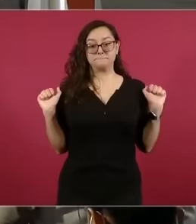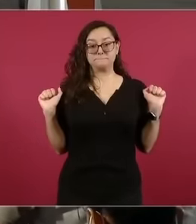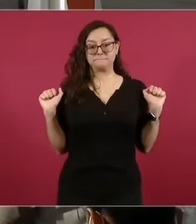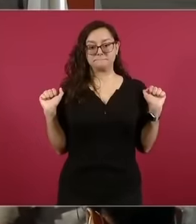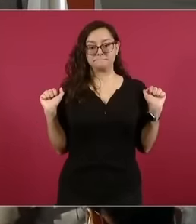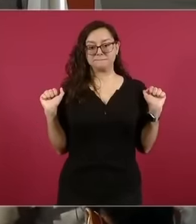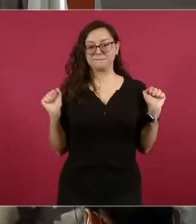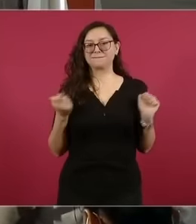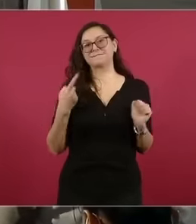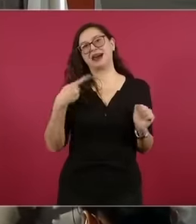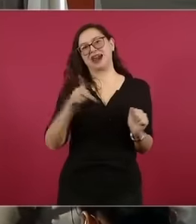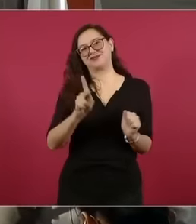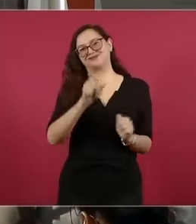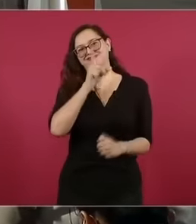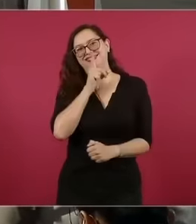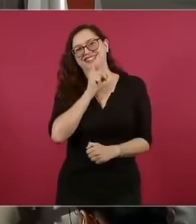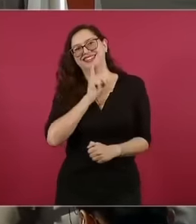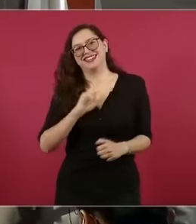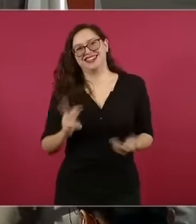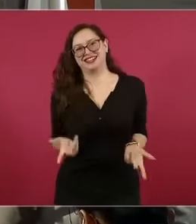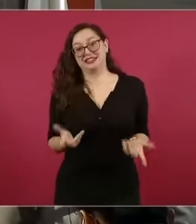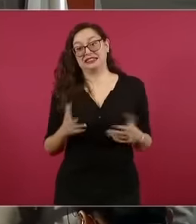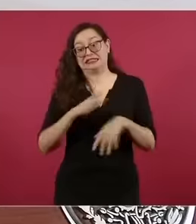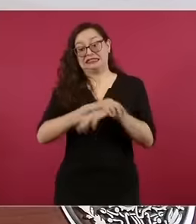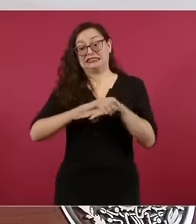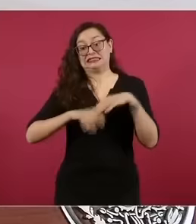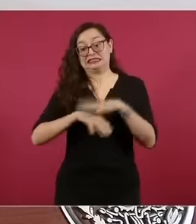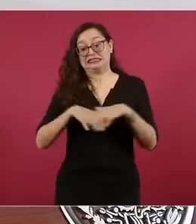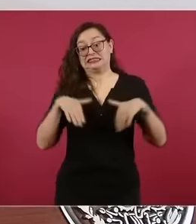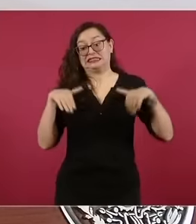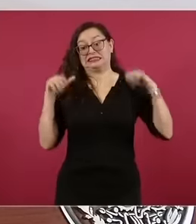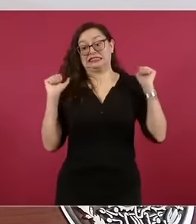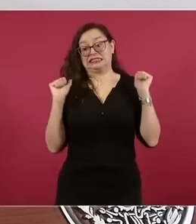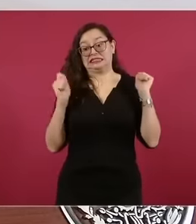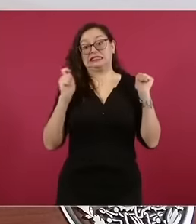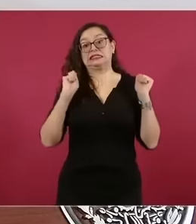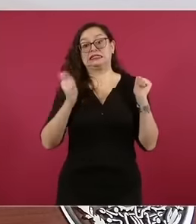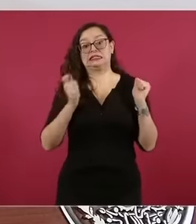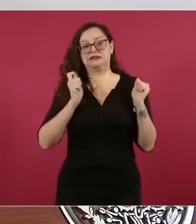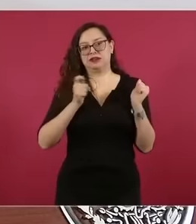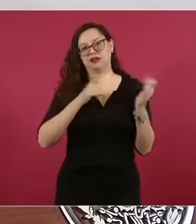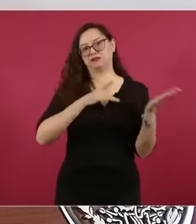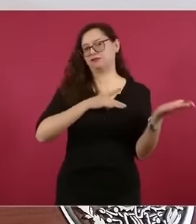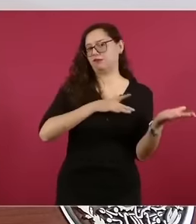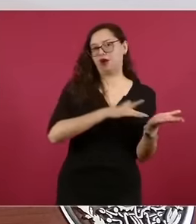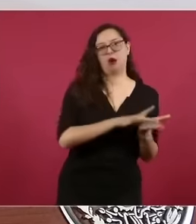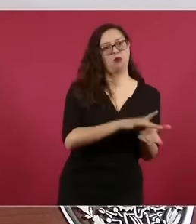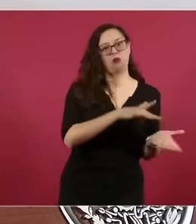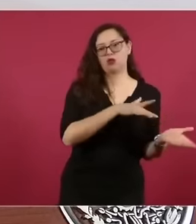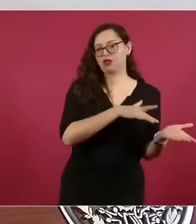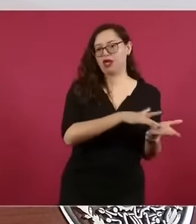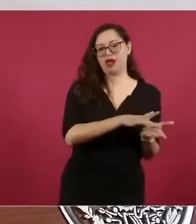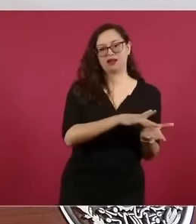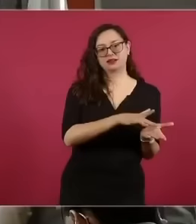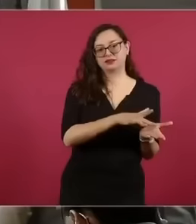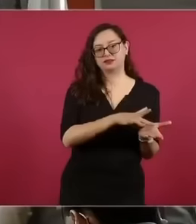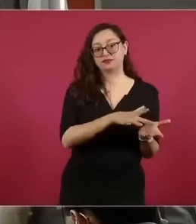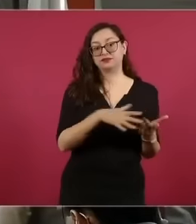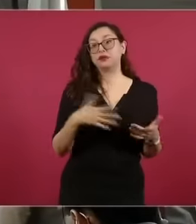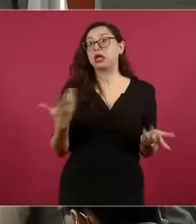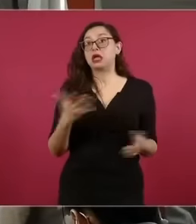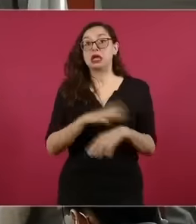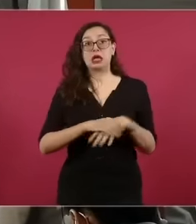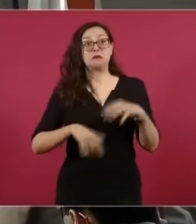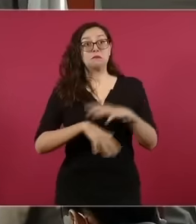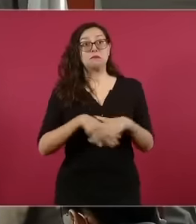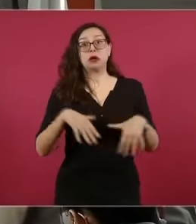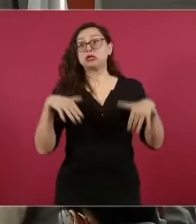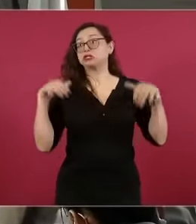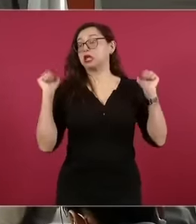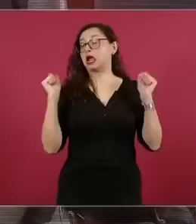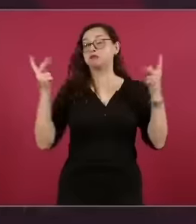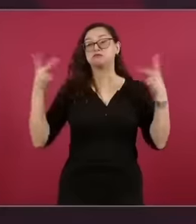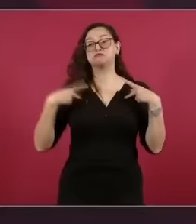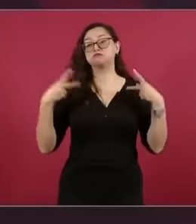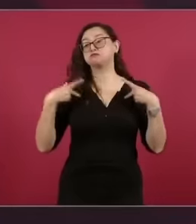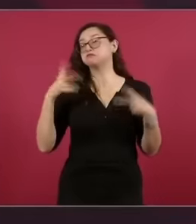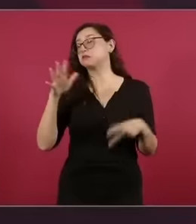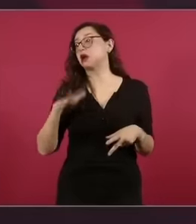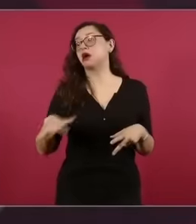sides. Of course, the impartial yes independents of civil society were taking sides.